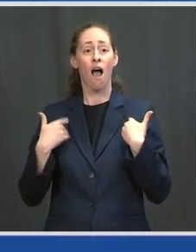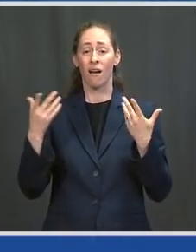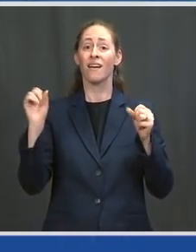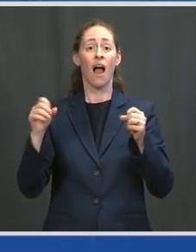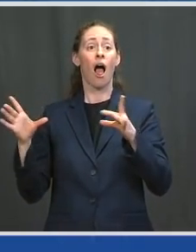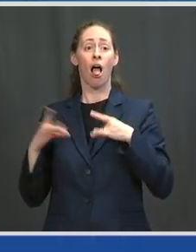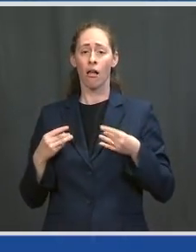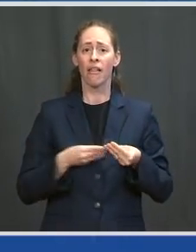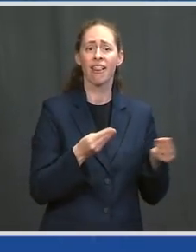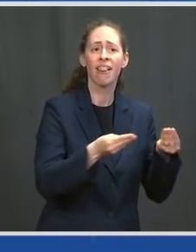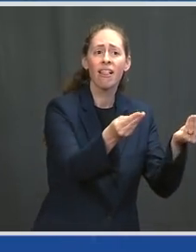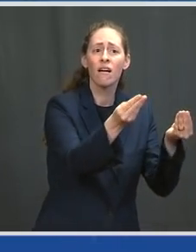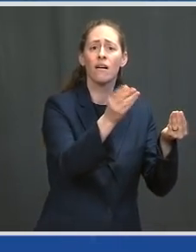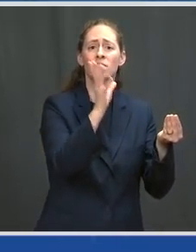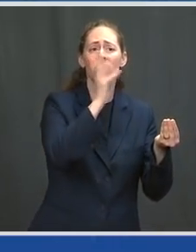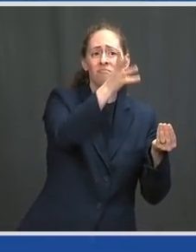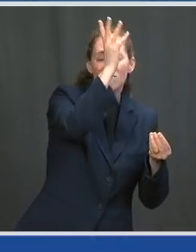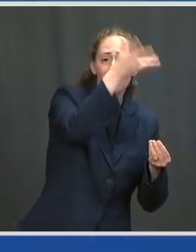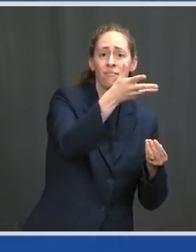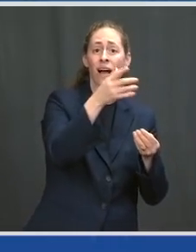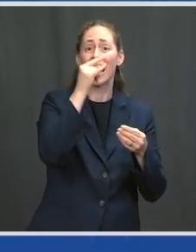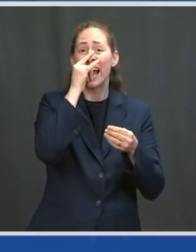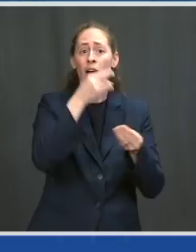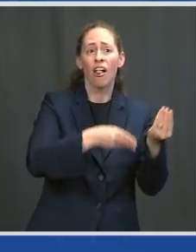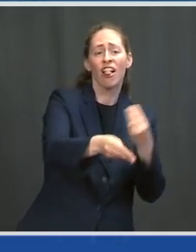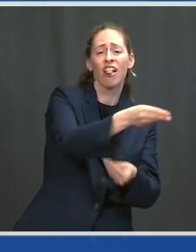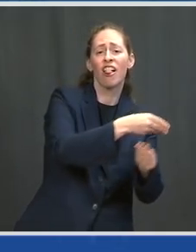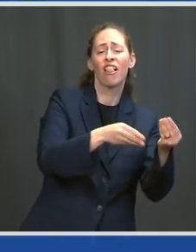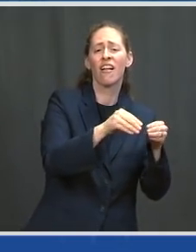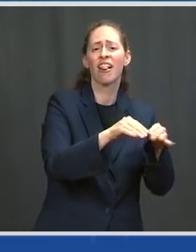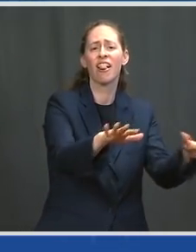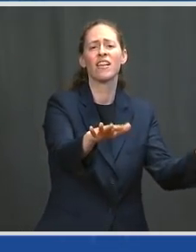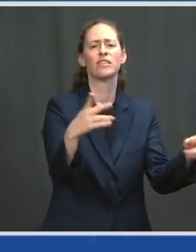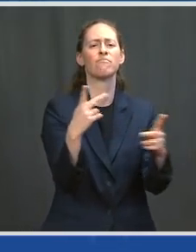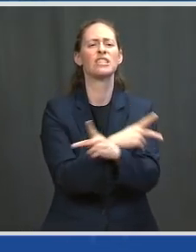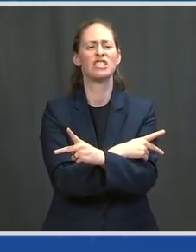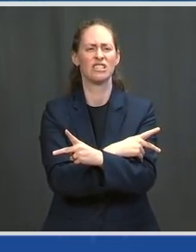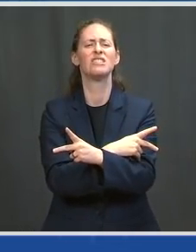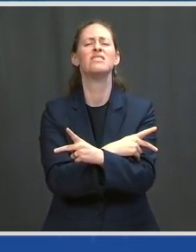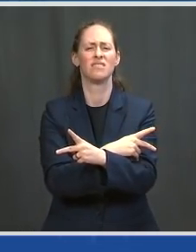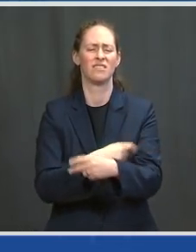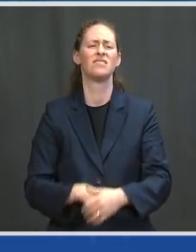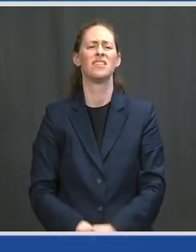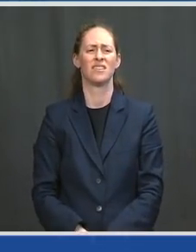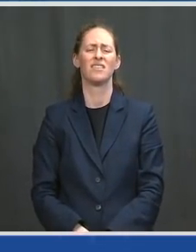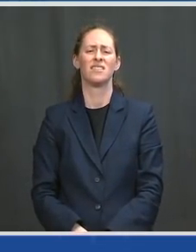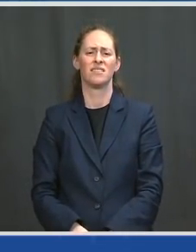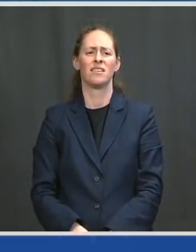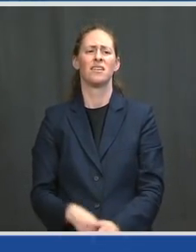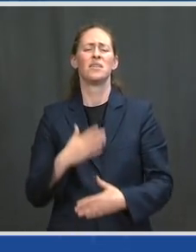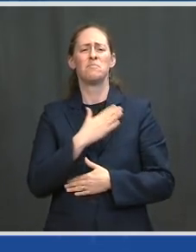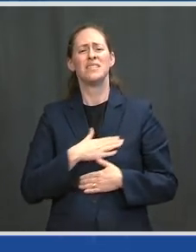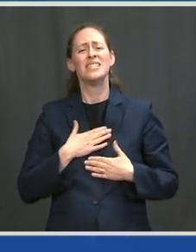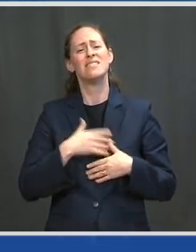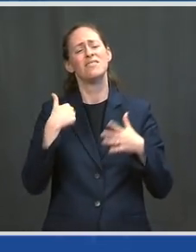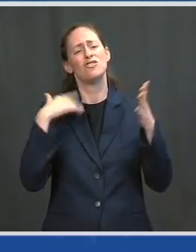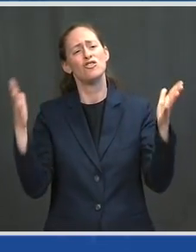and I encourage their parents to make sure they get the shot. As I promised last week, we're ready.